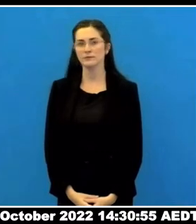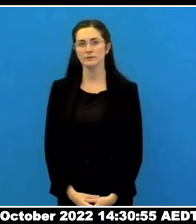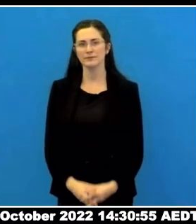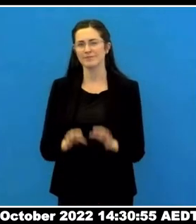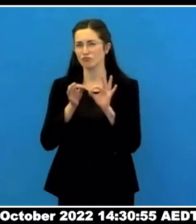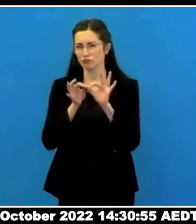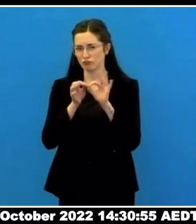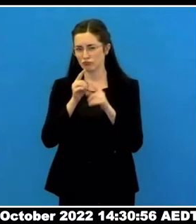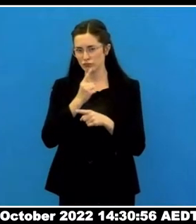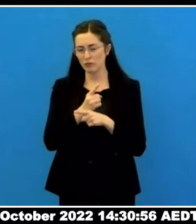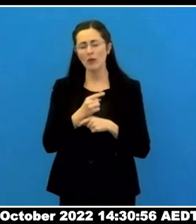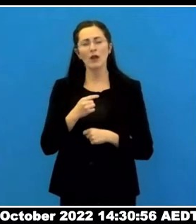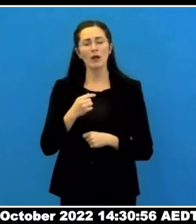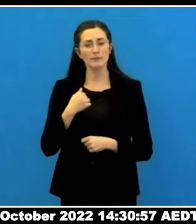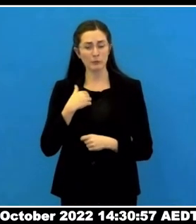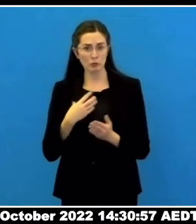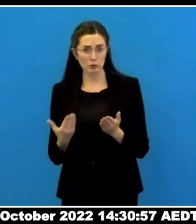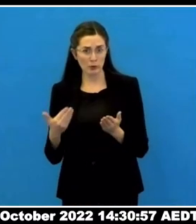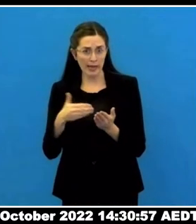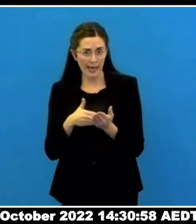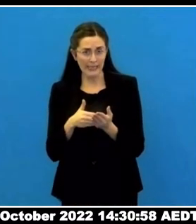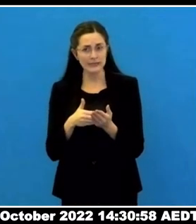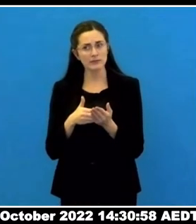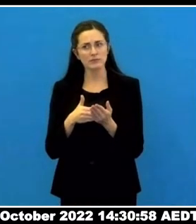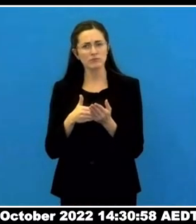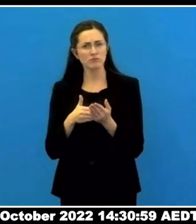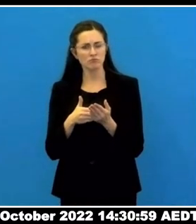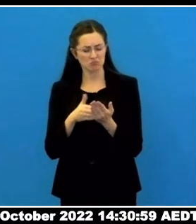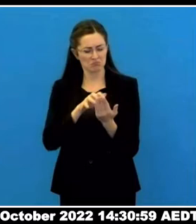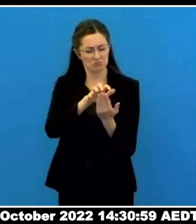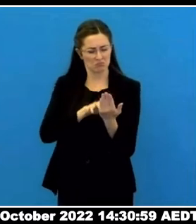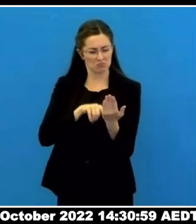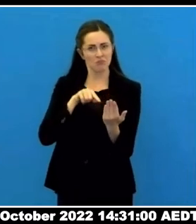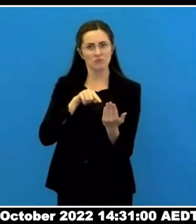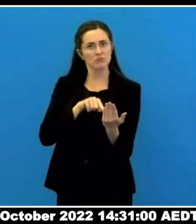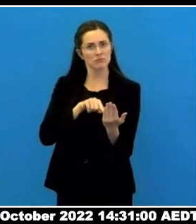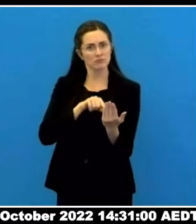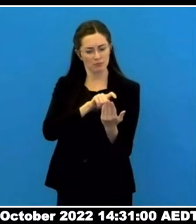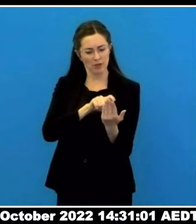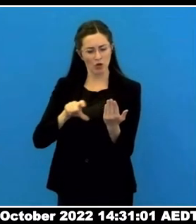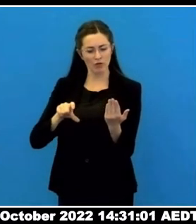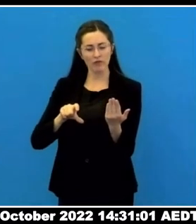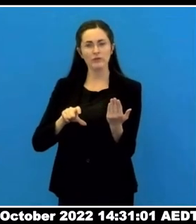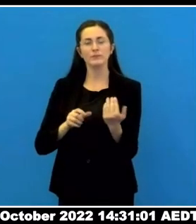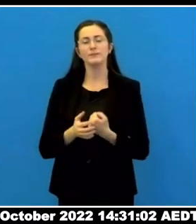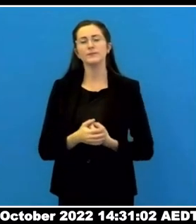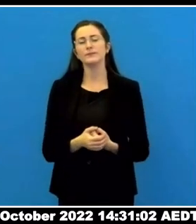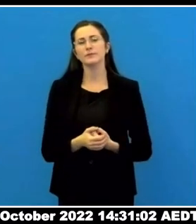I just want to add something to this paragraph, is that I feel